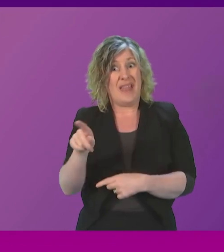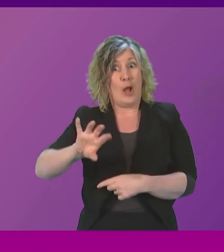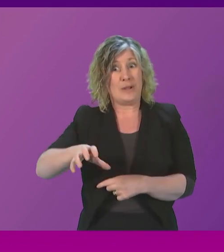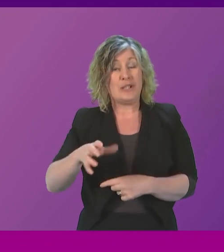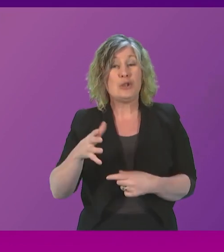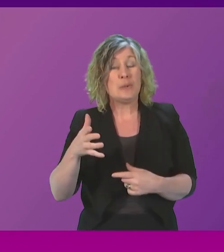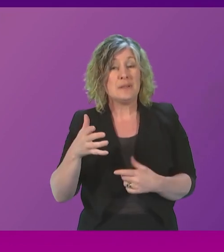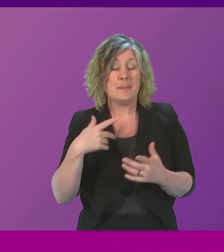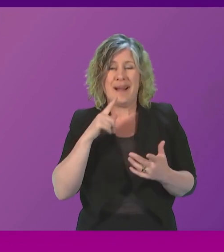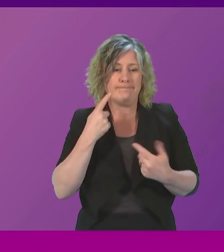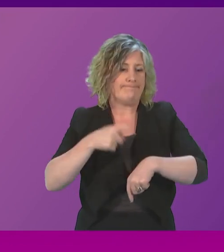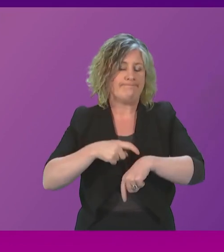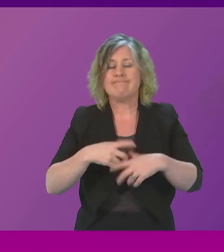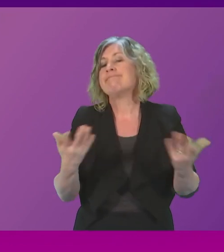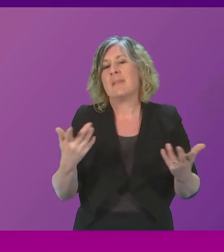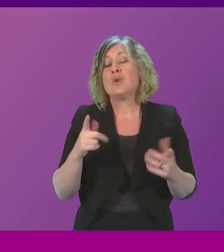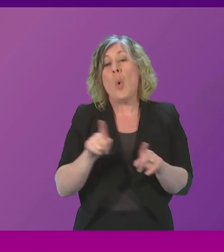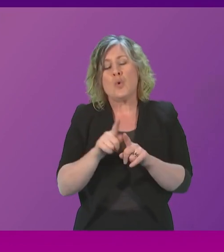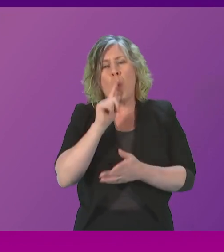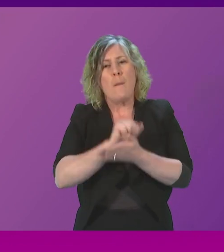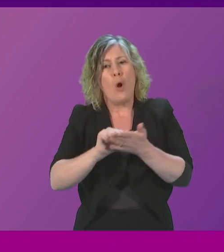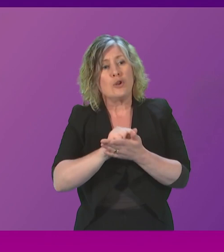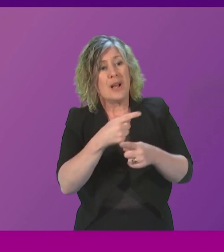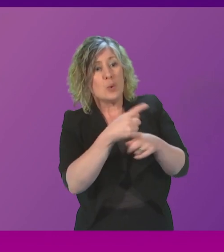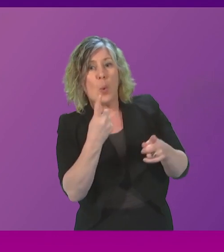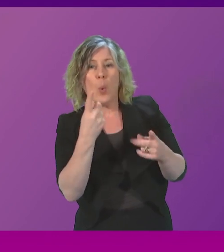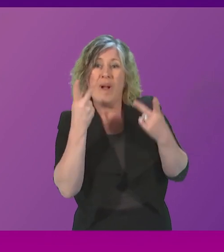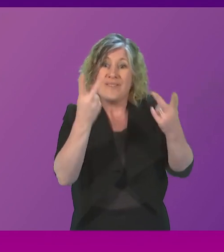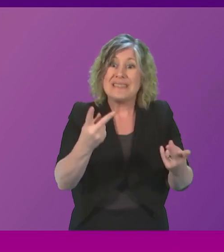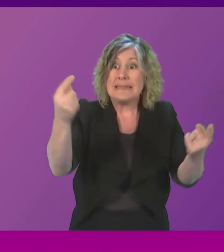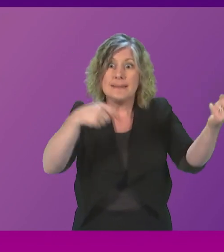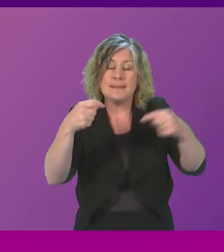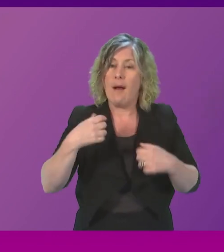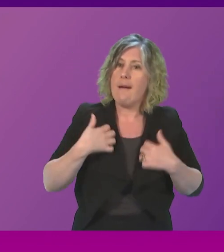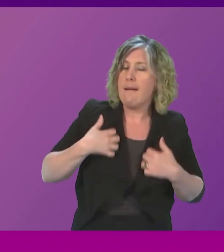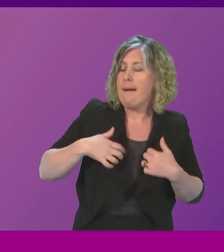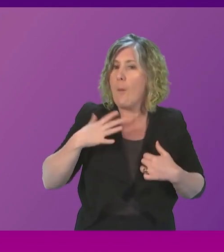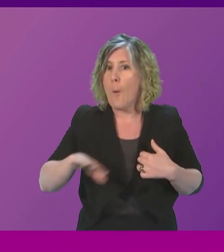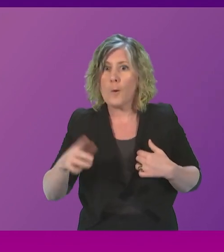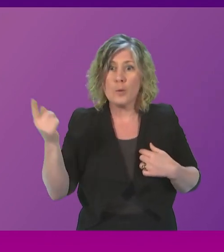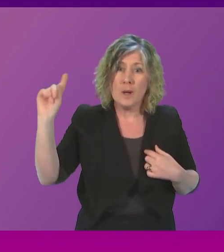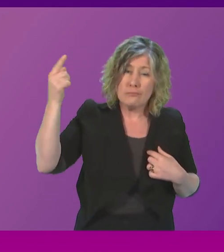I again apologise to those visitors who travelled here in good faith, and often at great inconvenience,